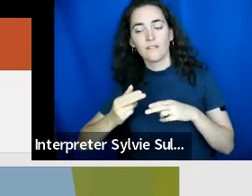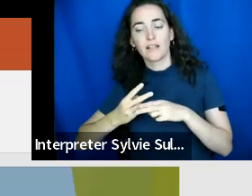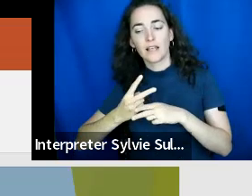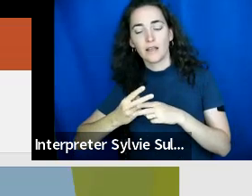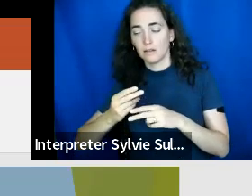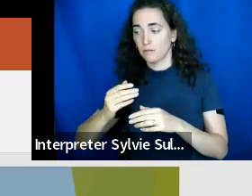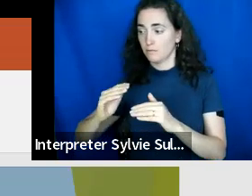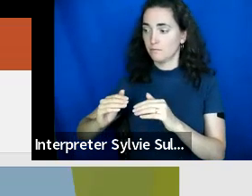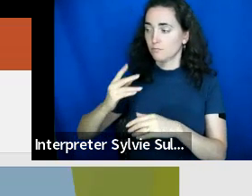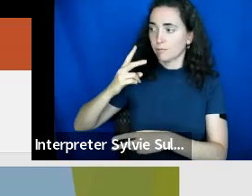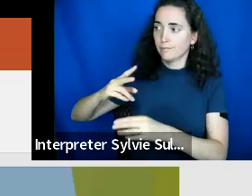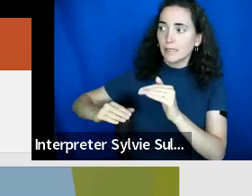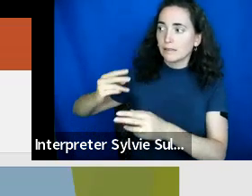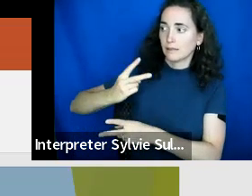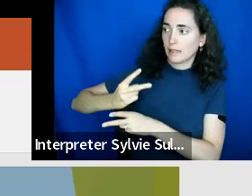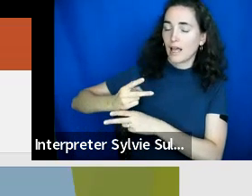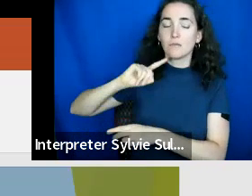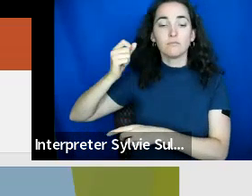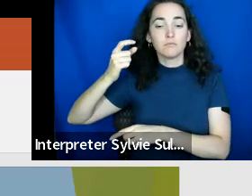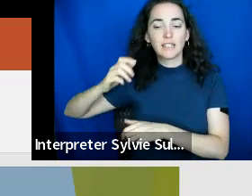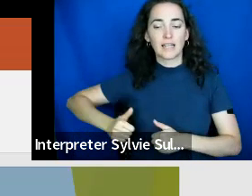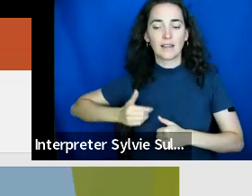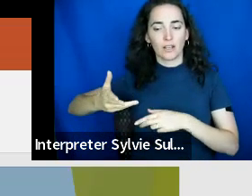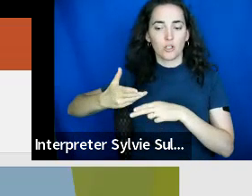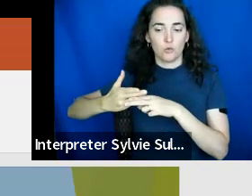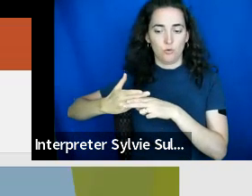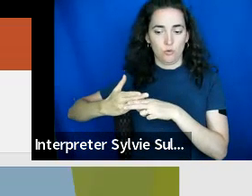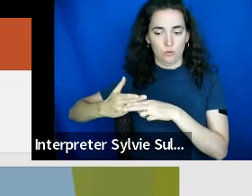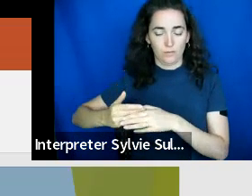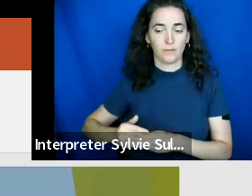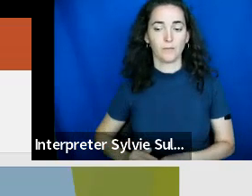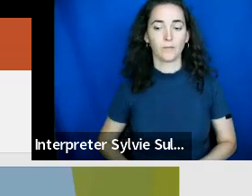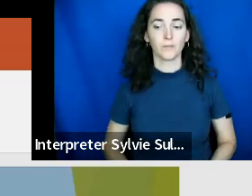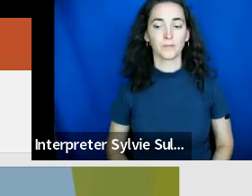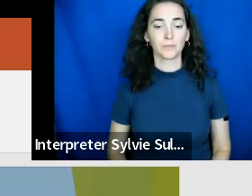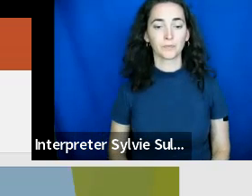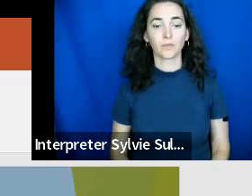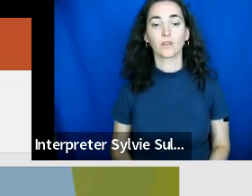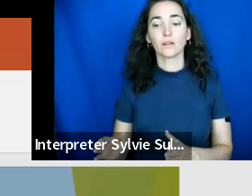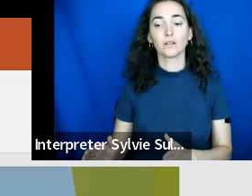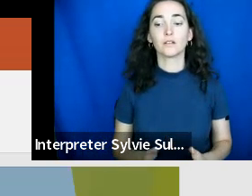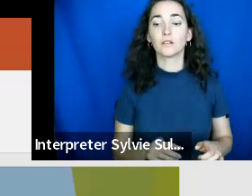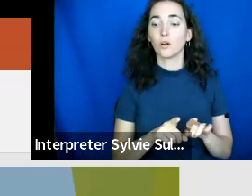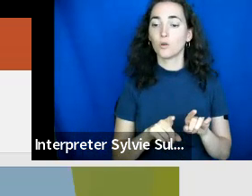facilities, and so that Bill was about that there was also 3 resolutions.